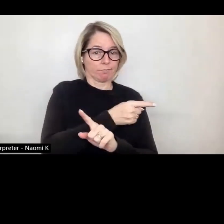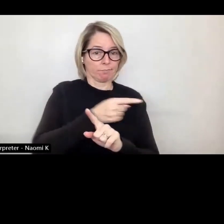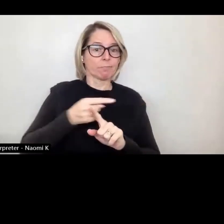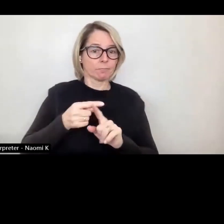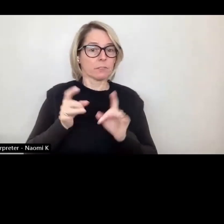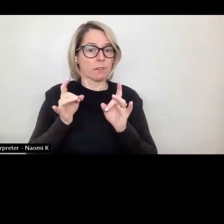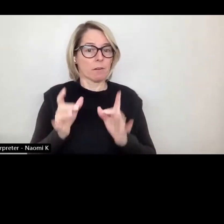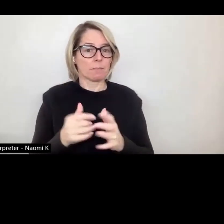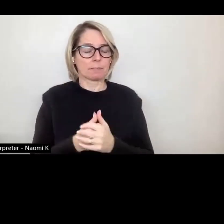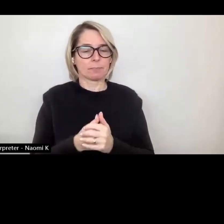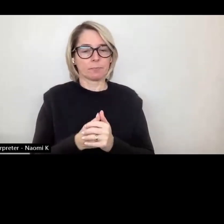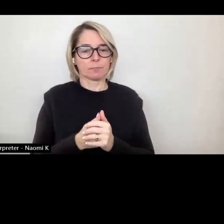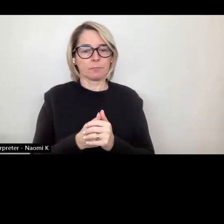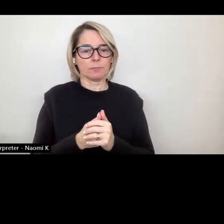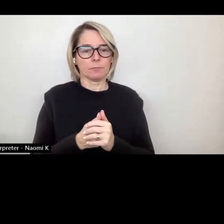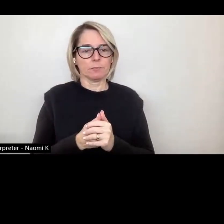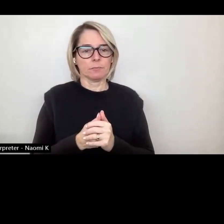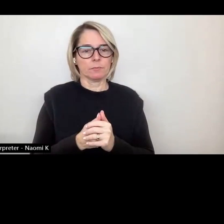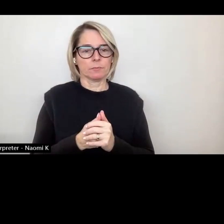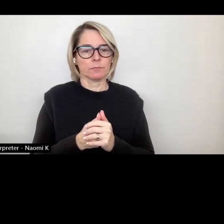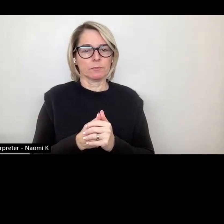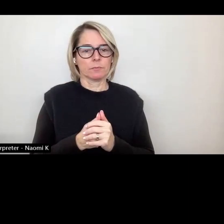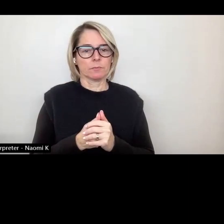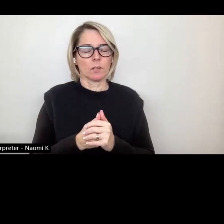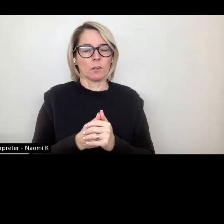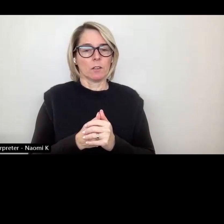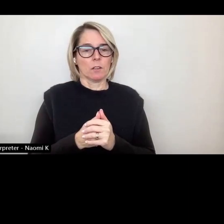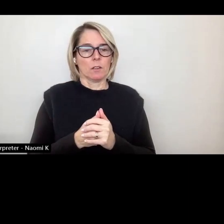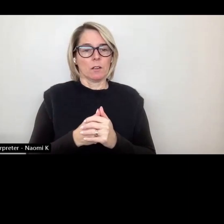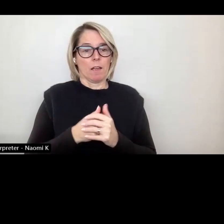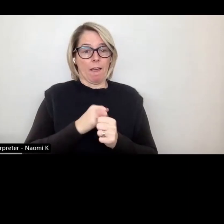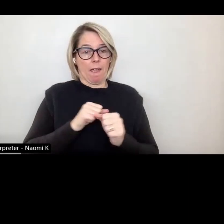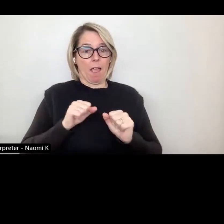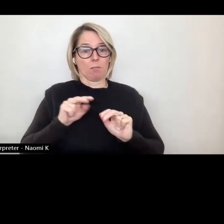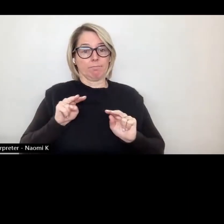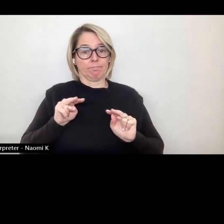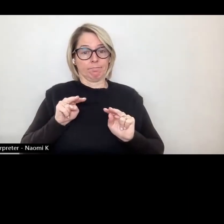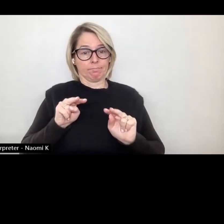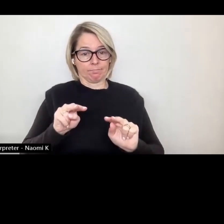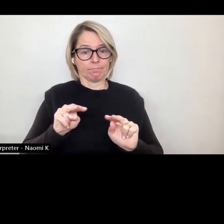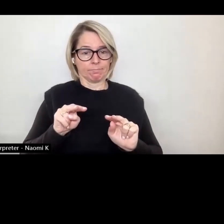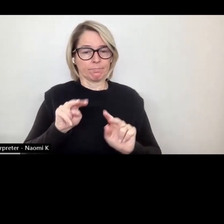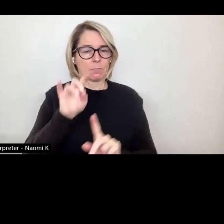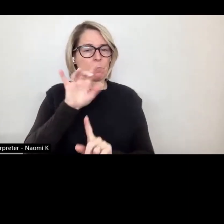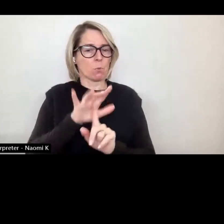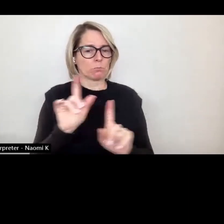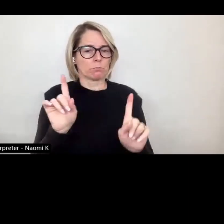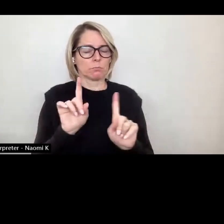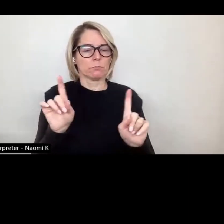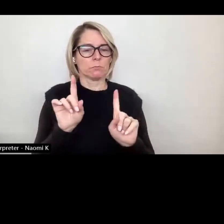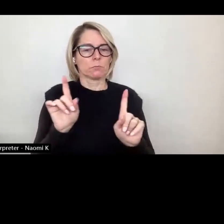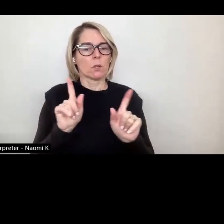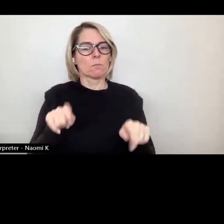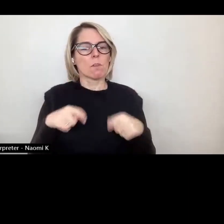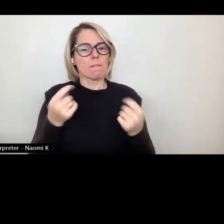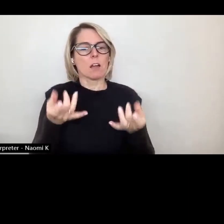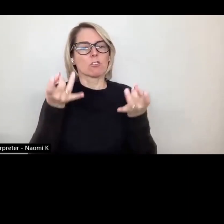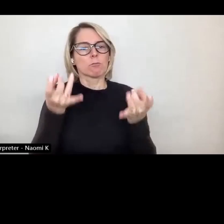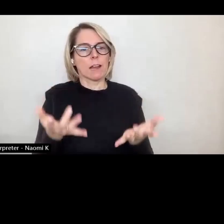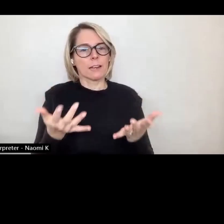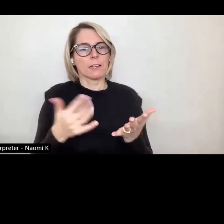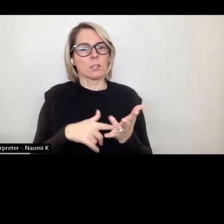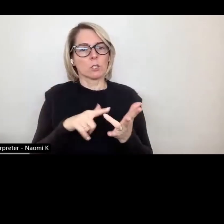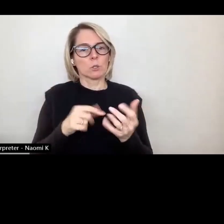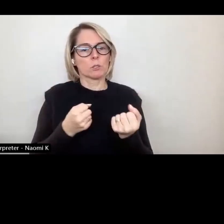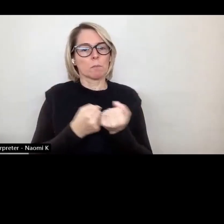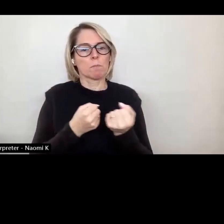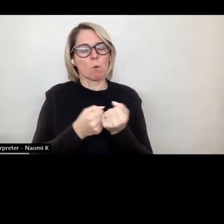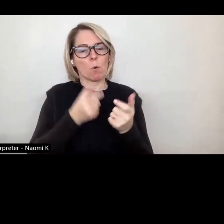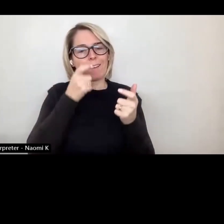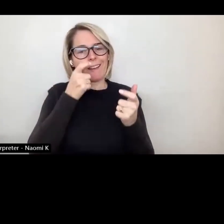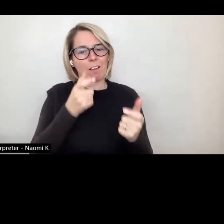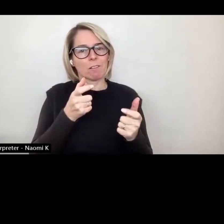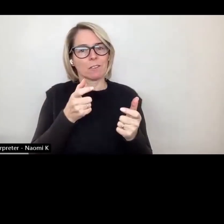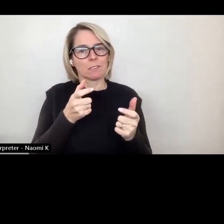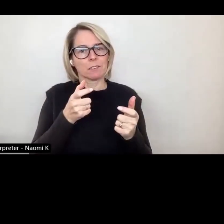What is important from our perspective is that providers are ready to support carers as soon as the Grant period commences.